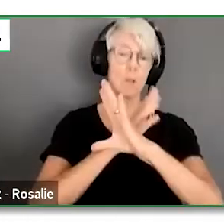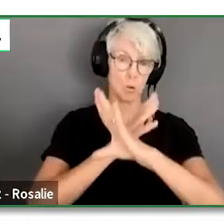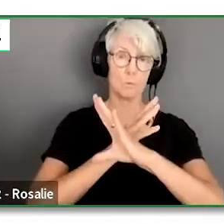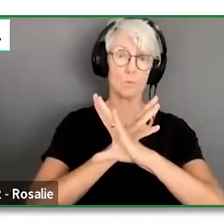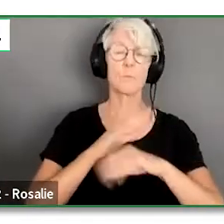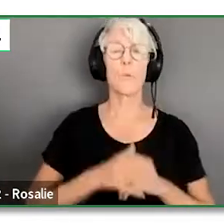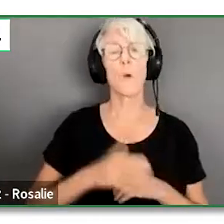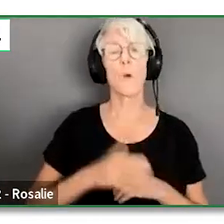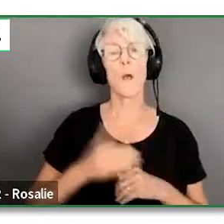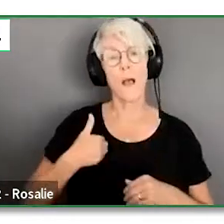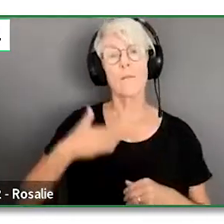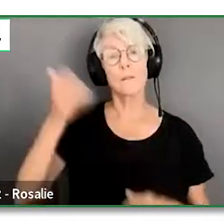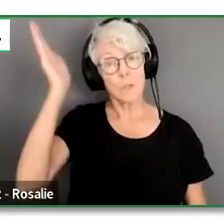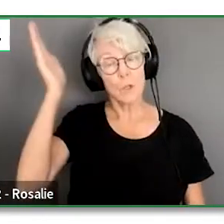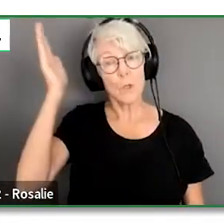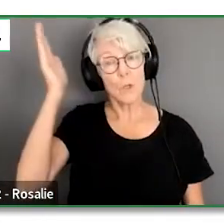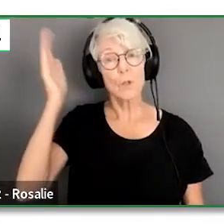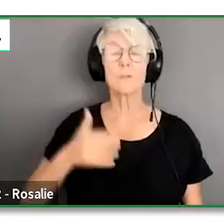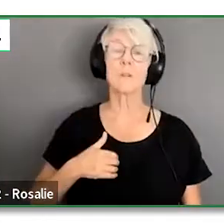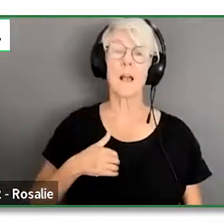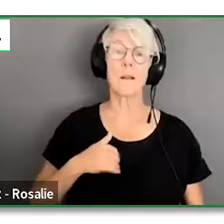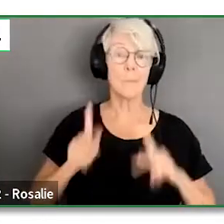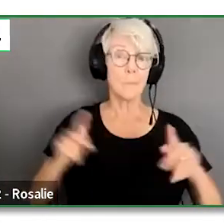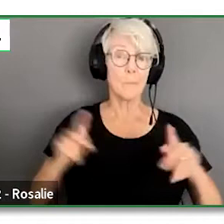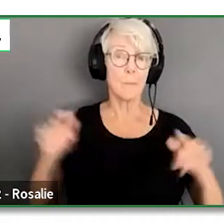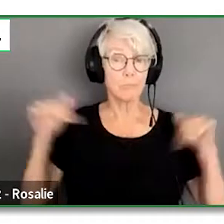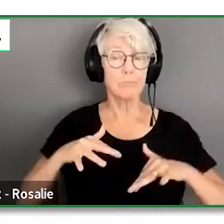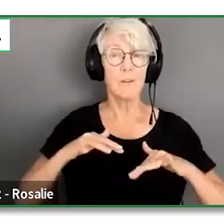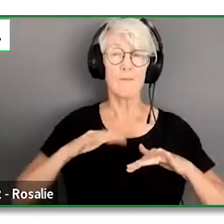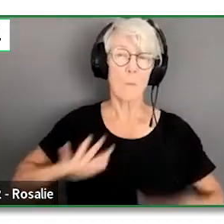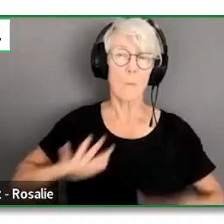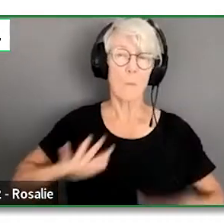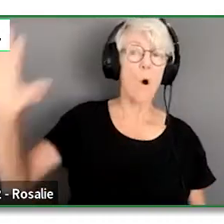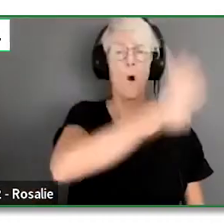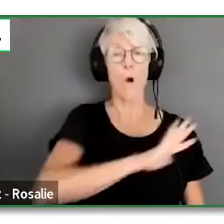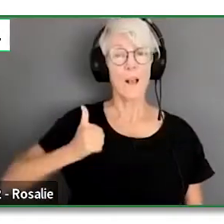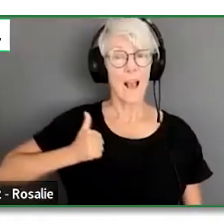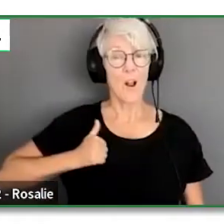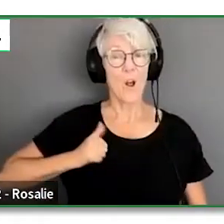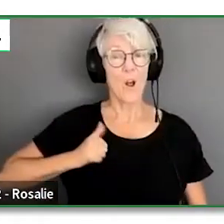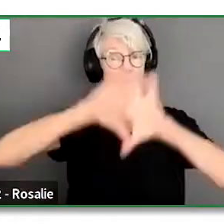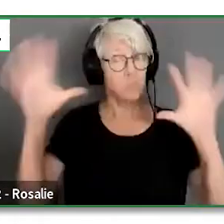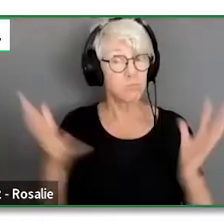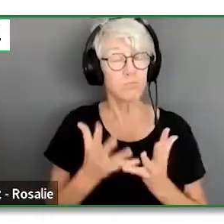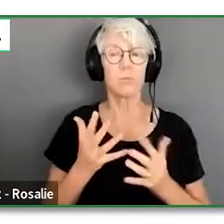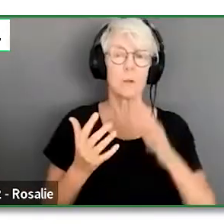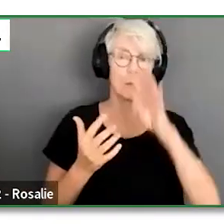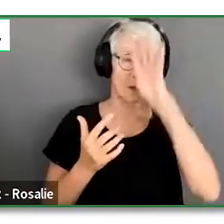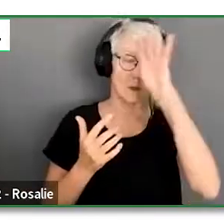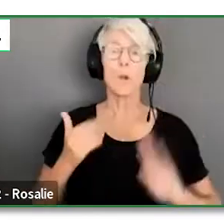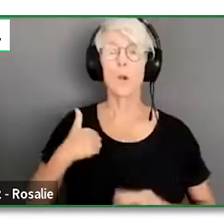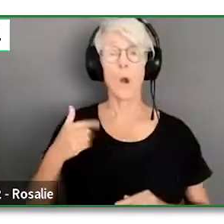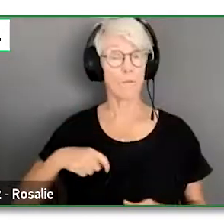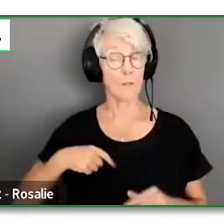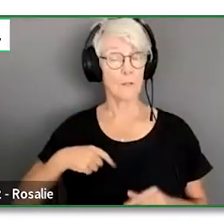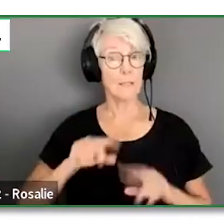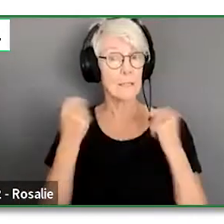attendees from across Canada and internationally, the parks accessibility research and conference team acknowledge that the land on which this